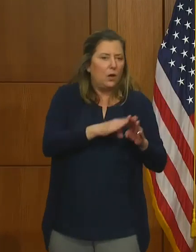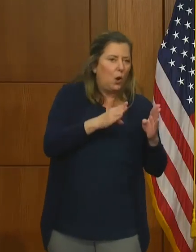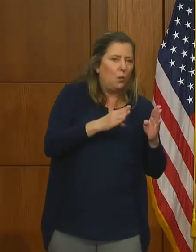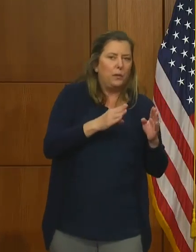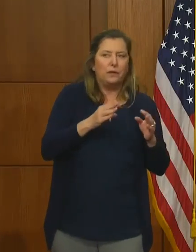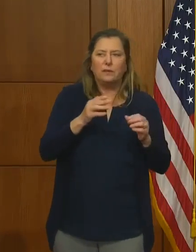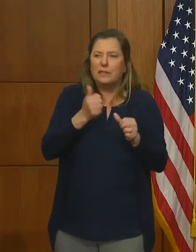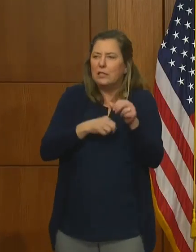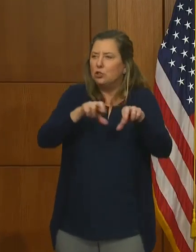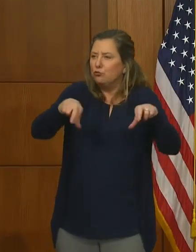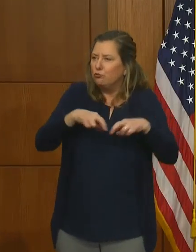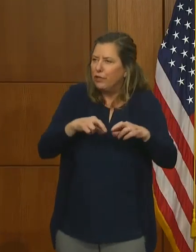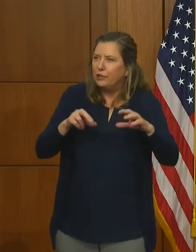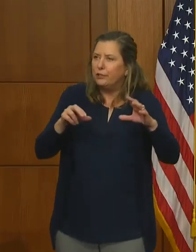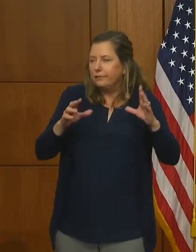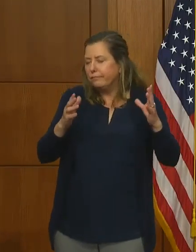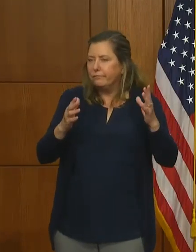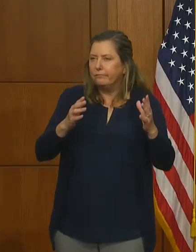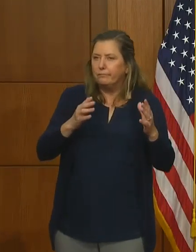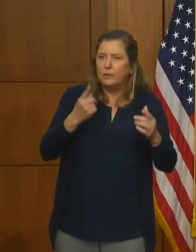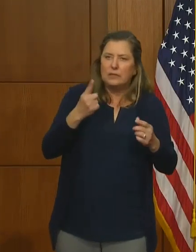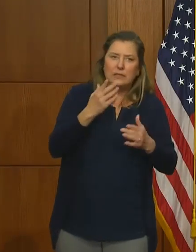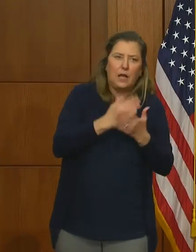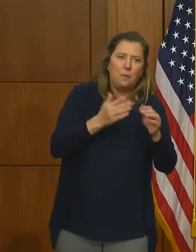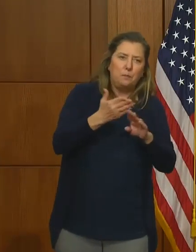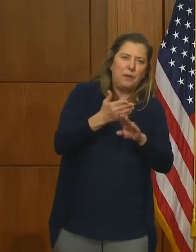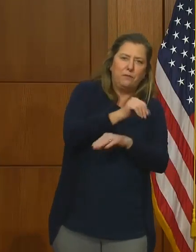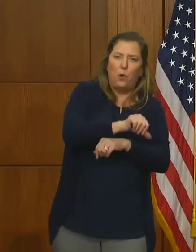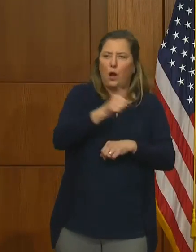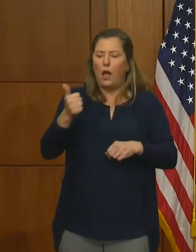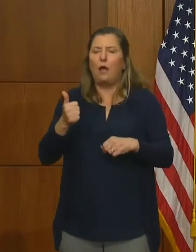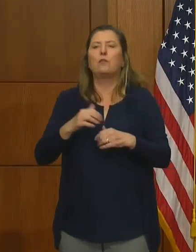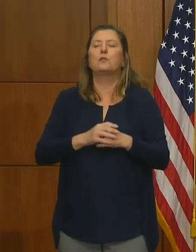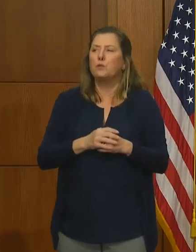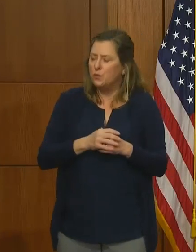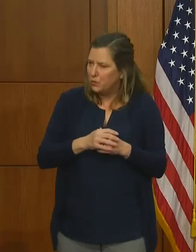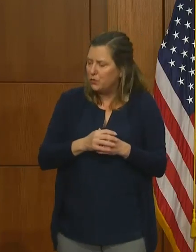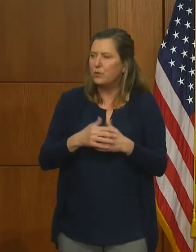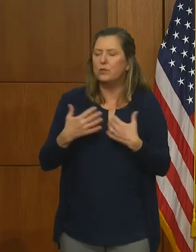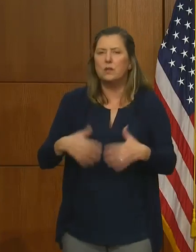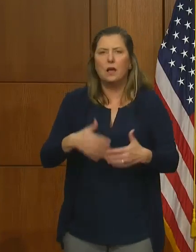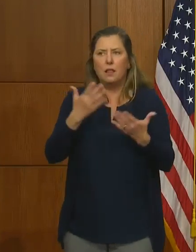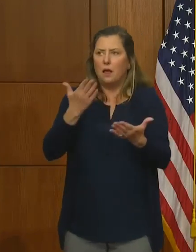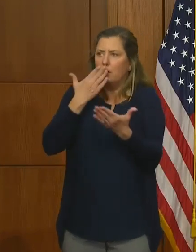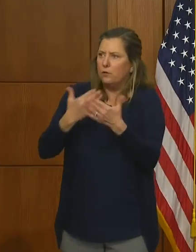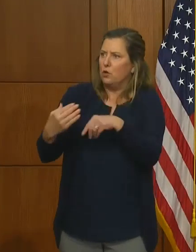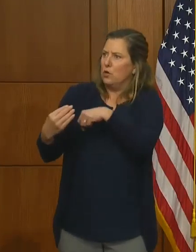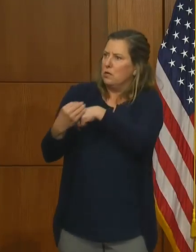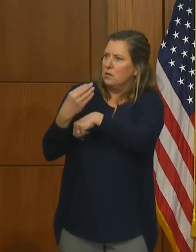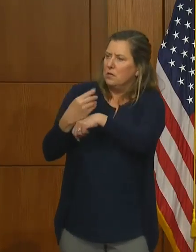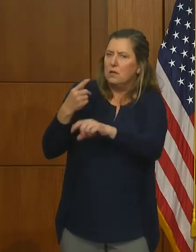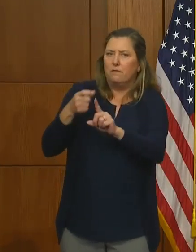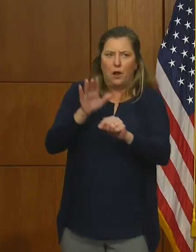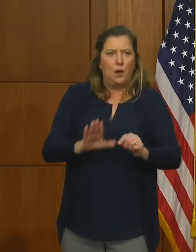YOU GO ABOUT. YEAH THE QUESTION IS ABOUT OPEN UP CERTAIN PARTS OF VIRGINIA- BY REGION EARLIER THAN. THAN OTHER PARTS AND